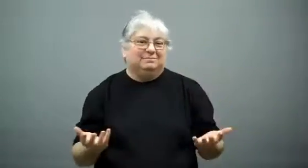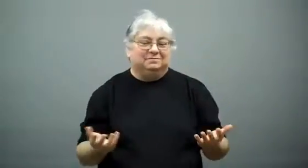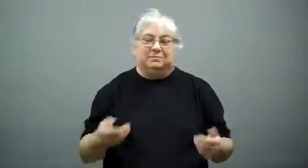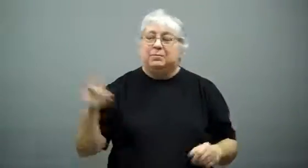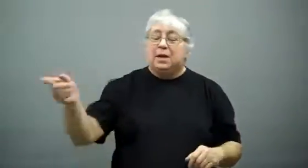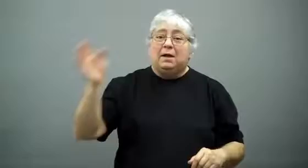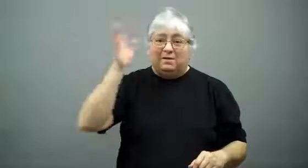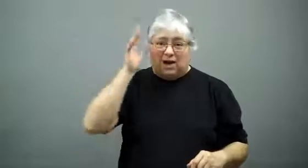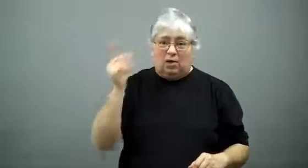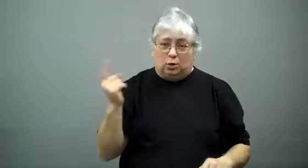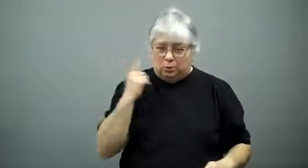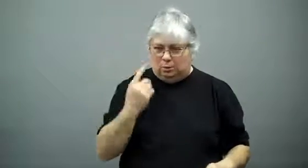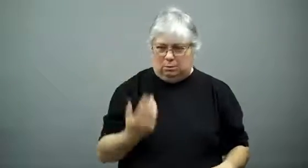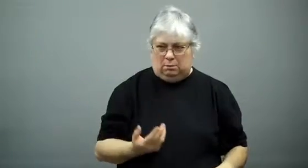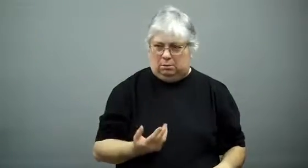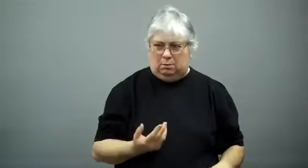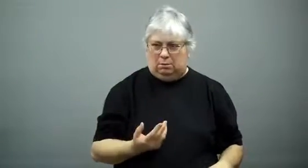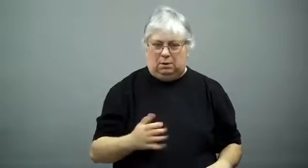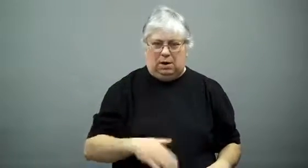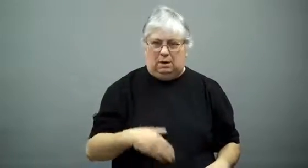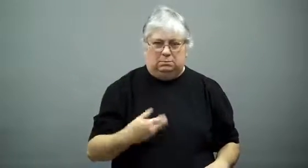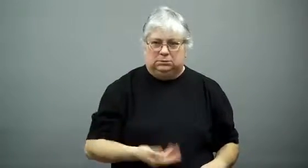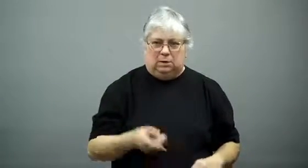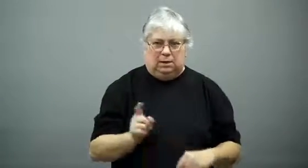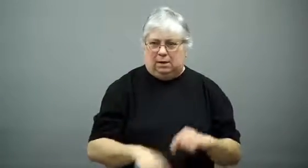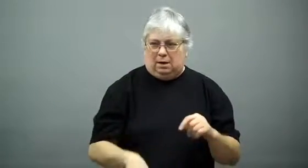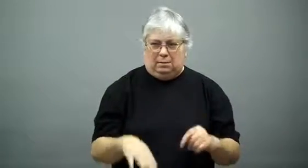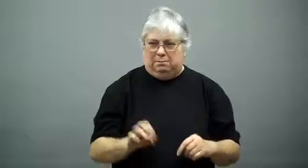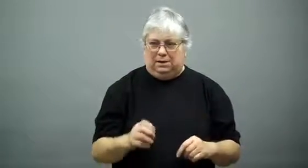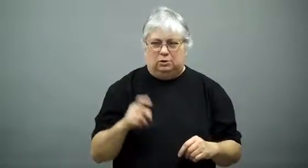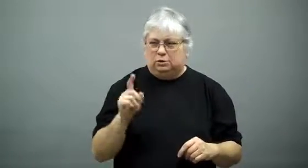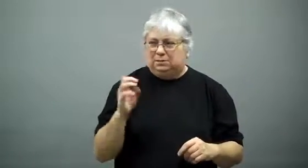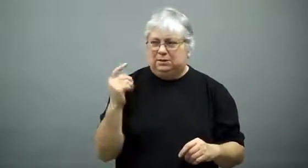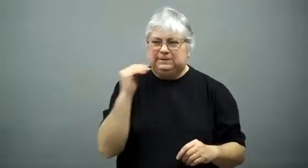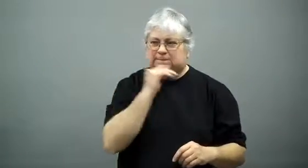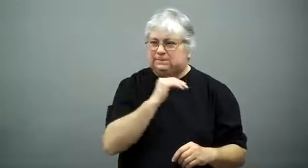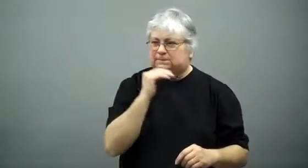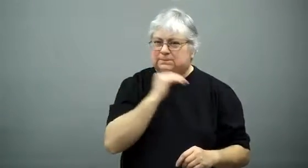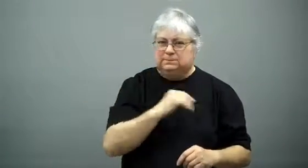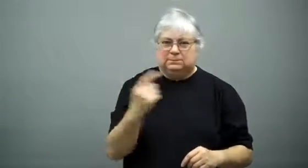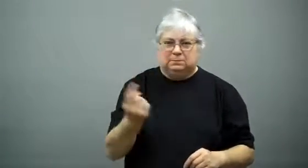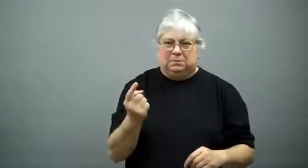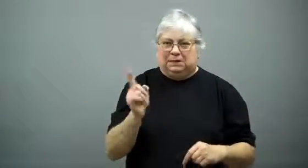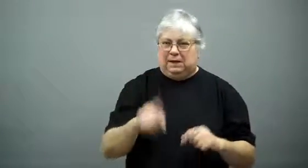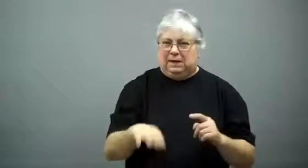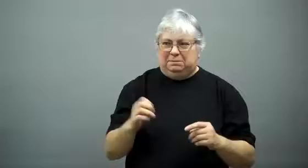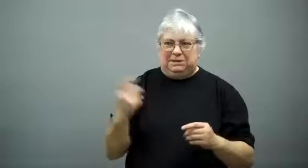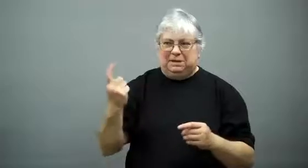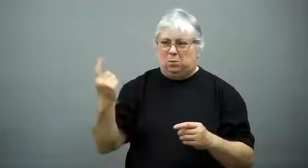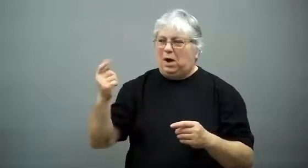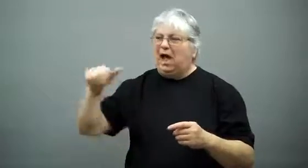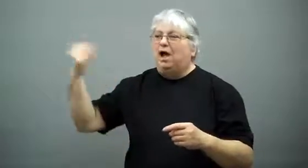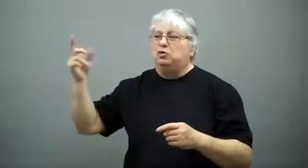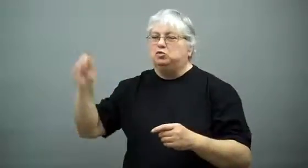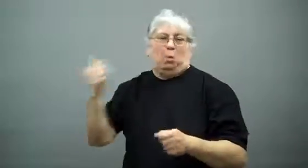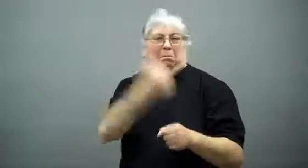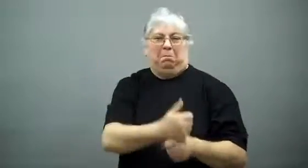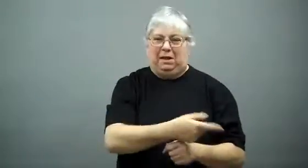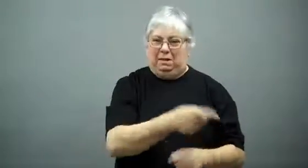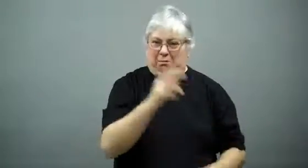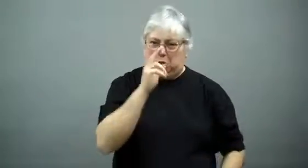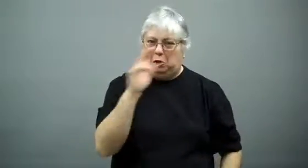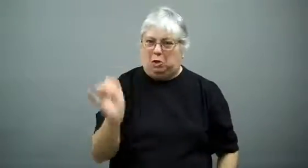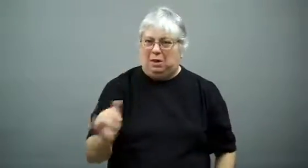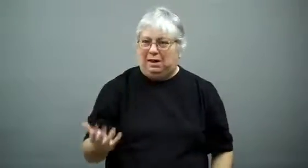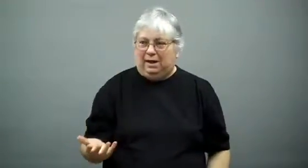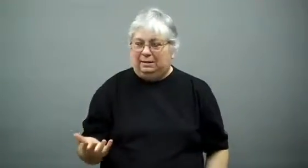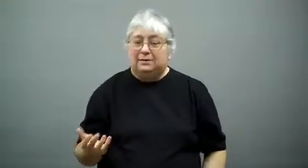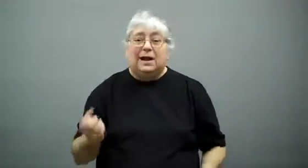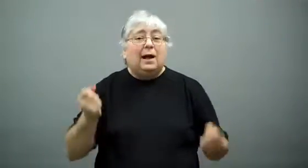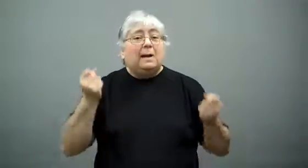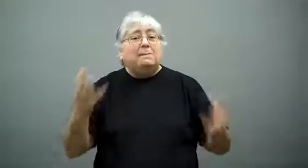The father was very upset and couldn't believe it. He thought it was lies.